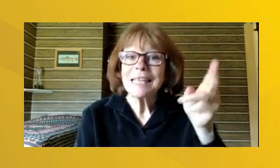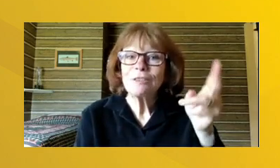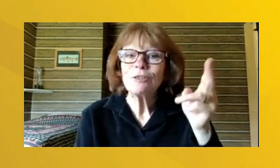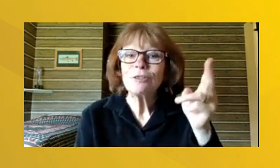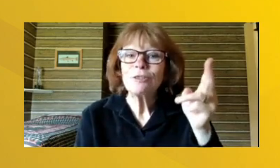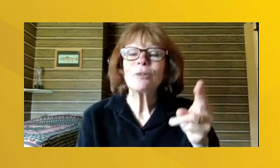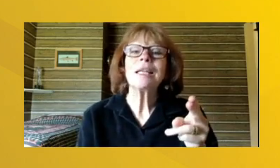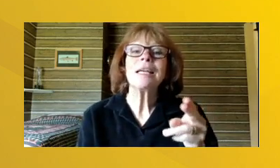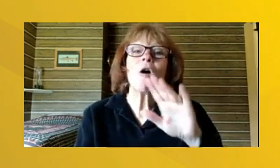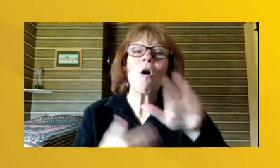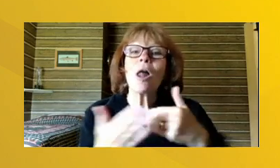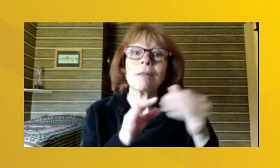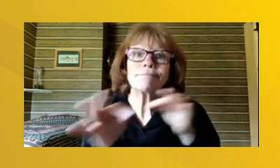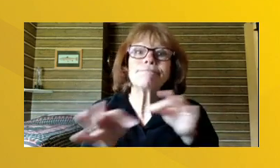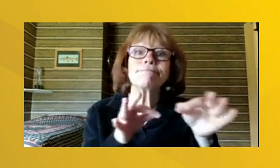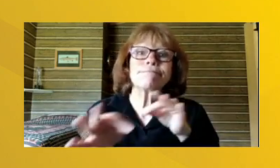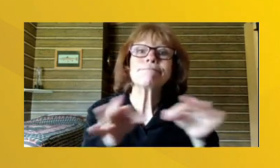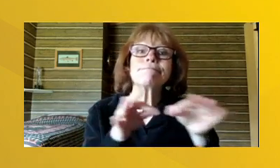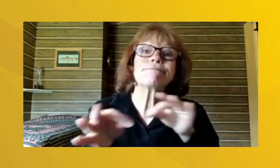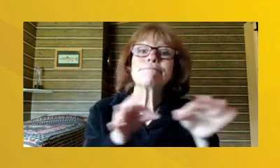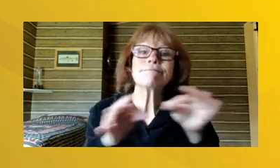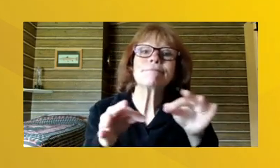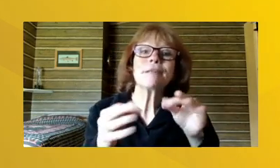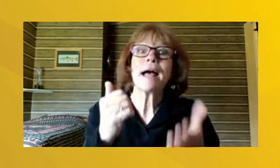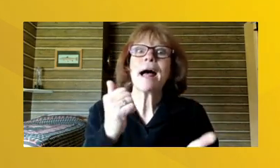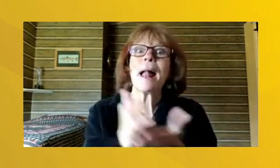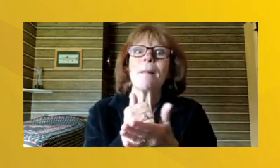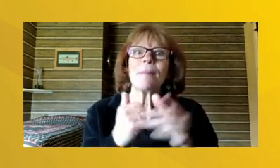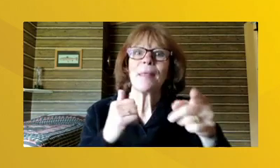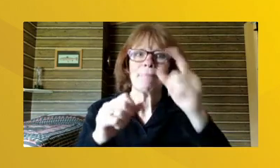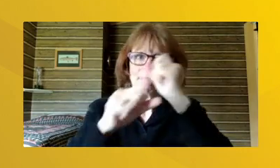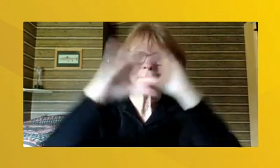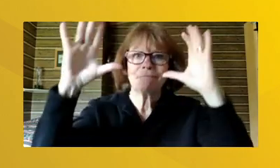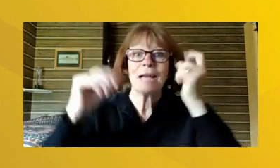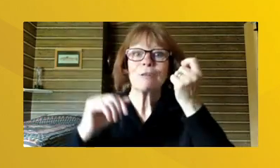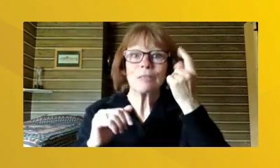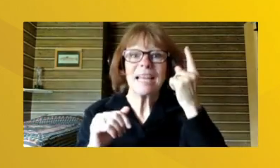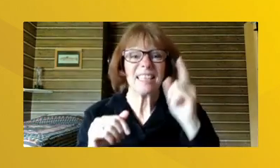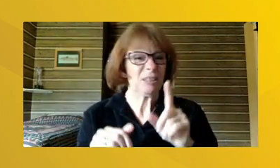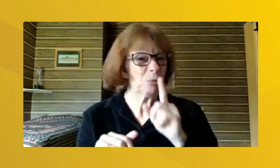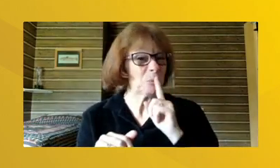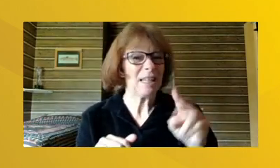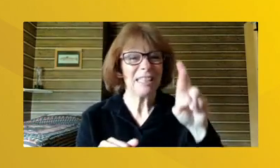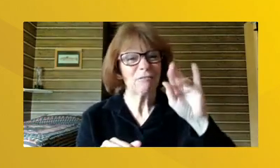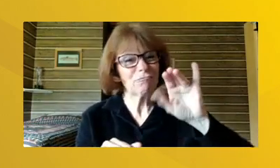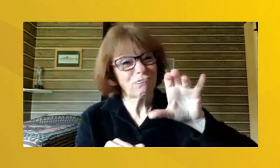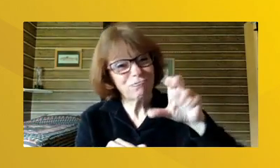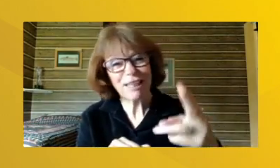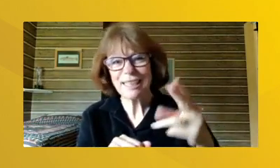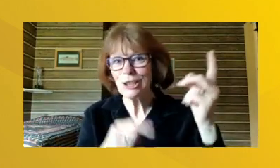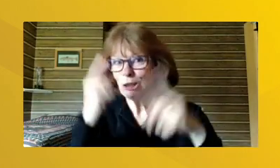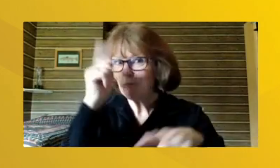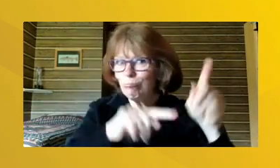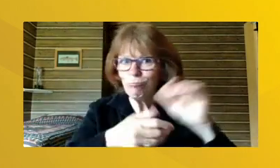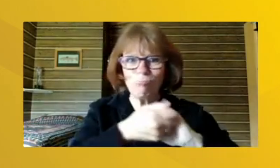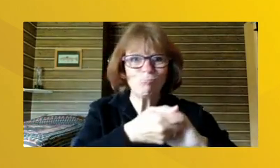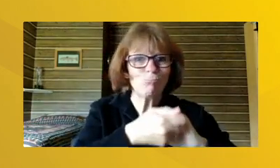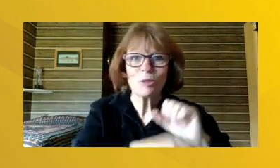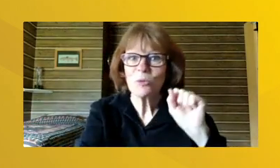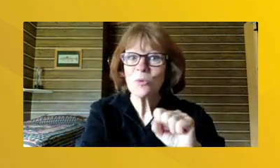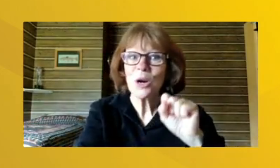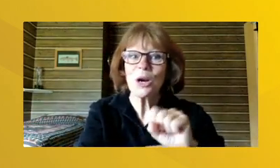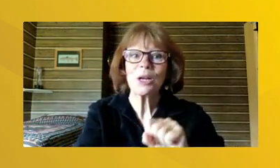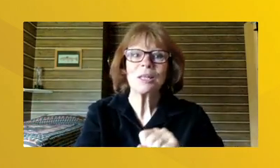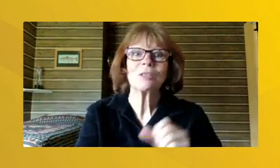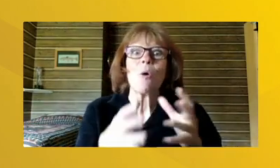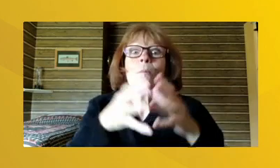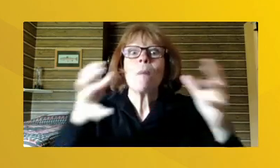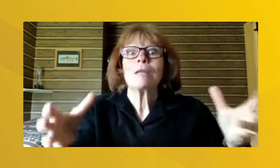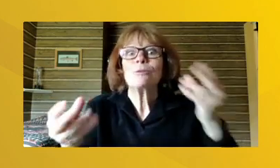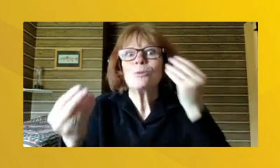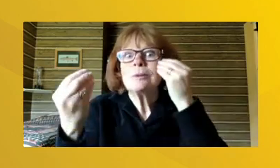This really is a very rich collaboration, and so there's a lot to say and a lot to share.